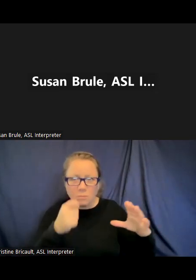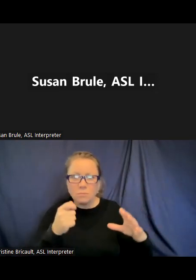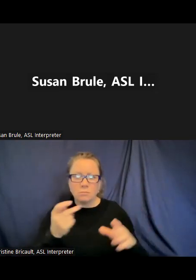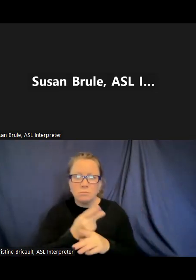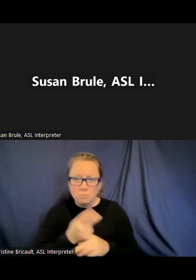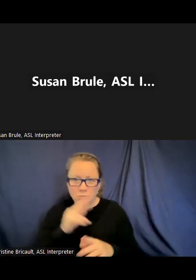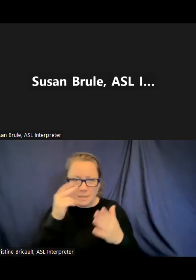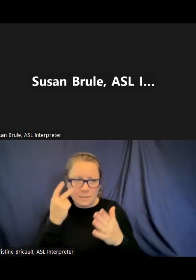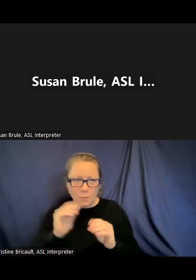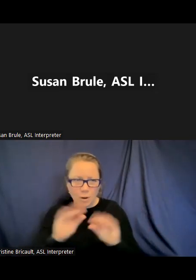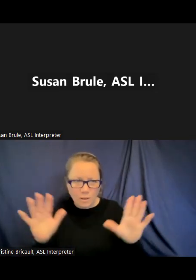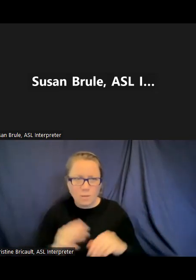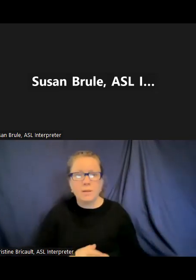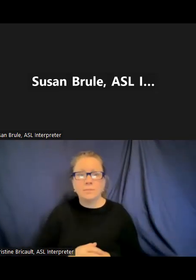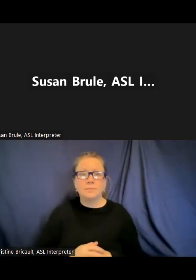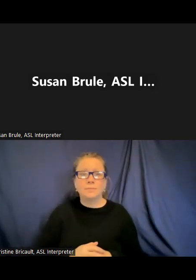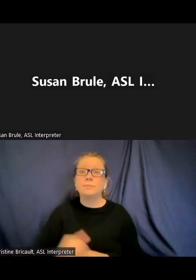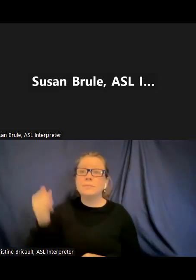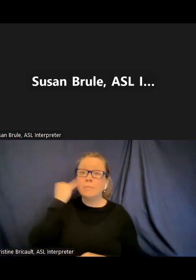Make sure if you're using a PDF document,